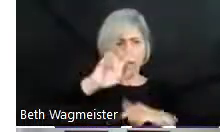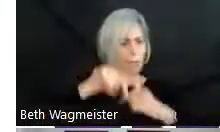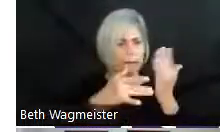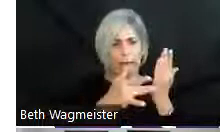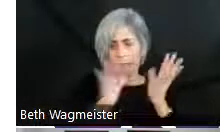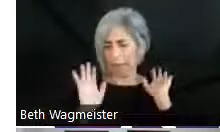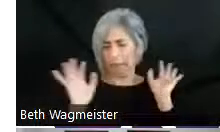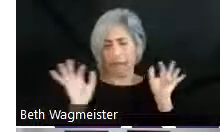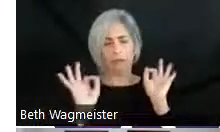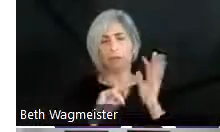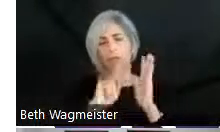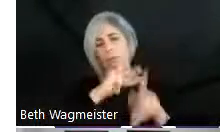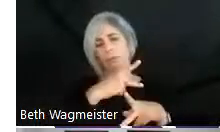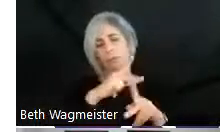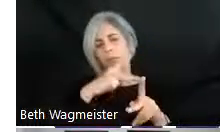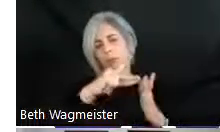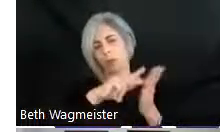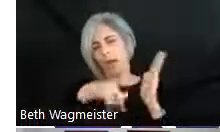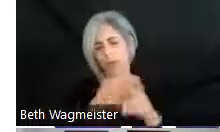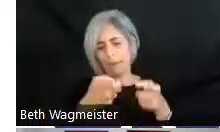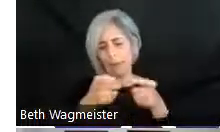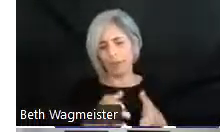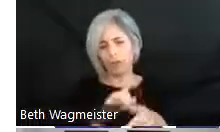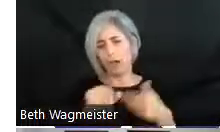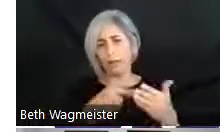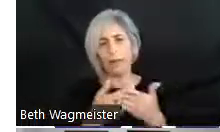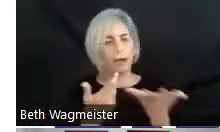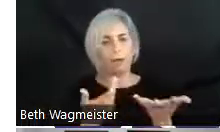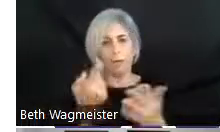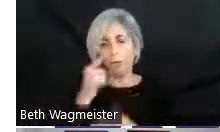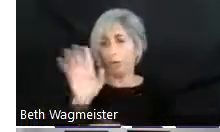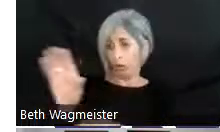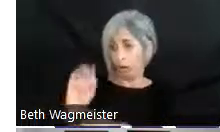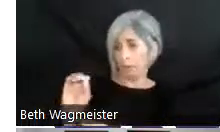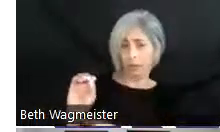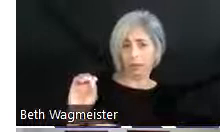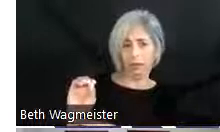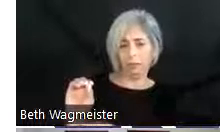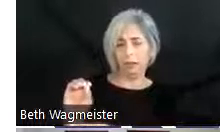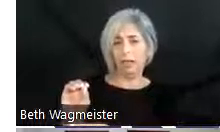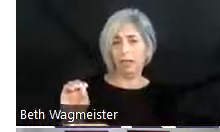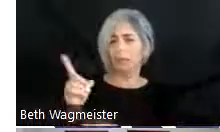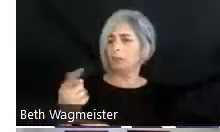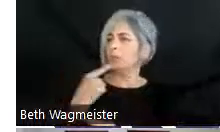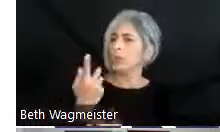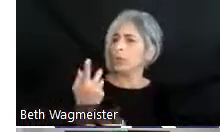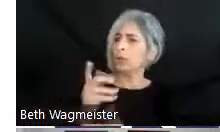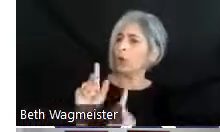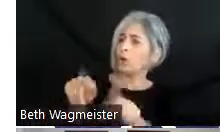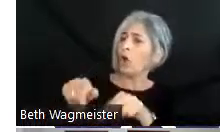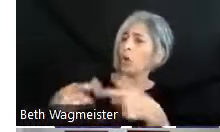a project manager around accessibility for her company. And she was told go do the accessibility project.